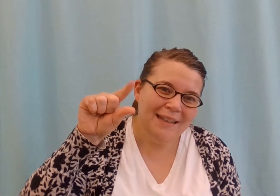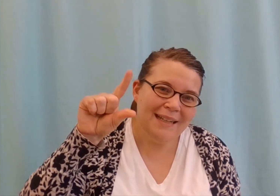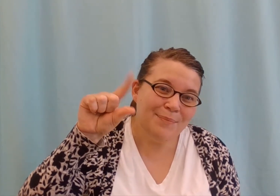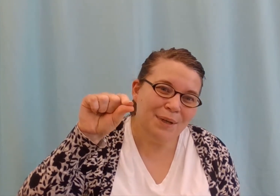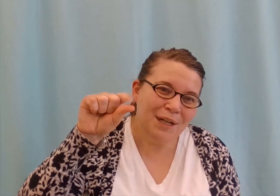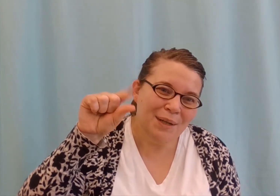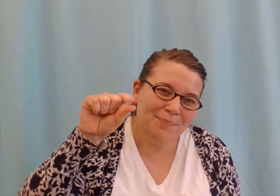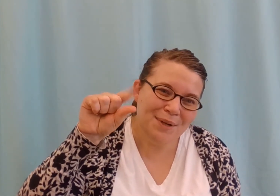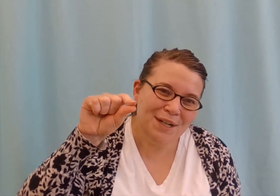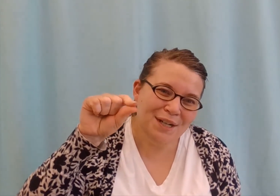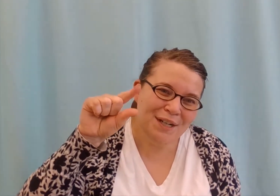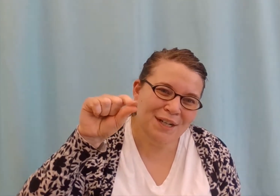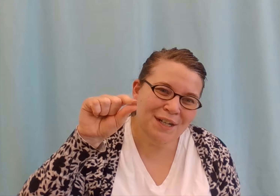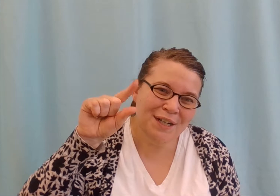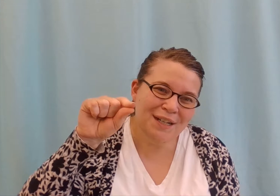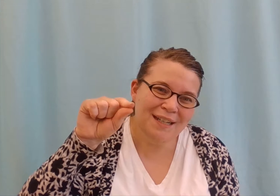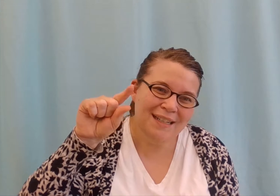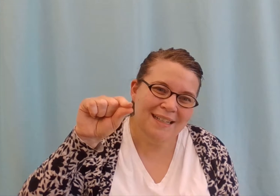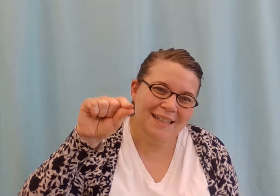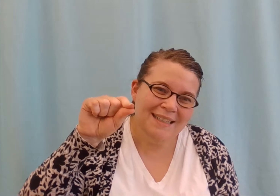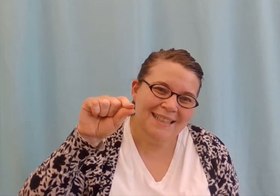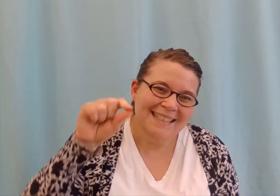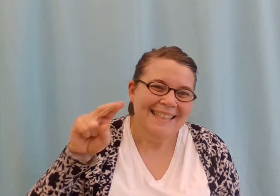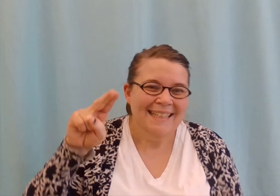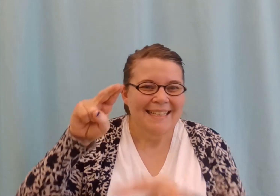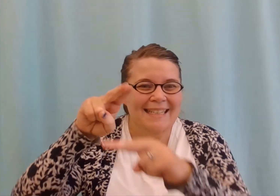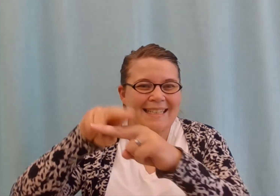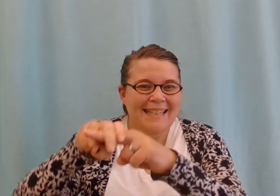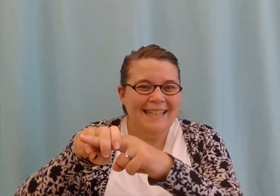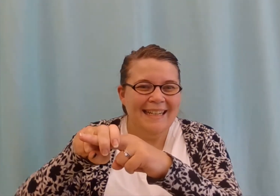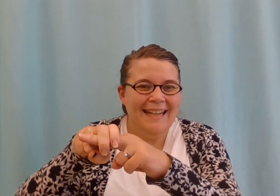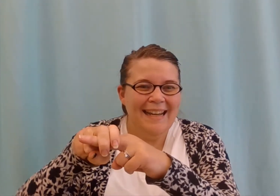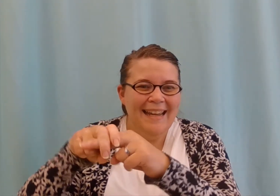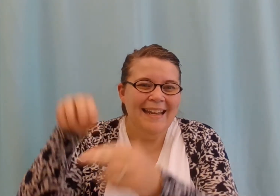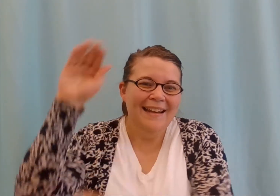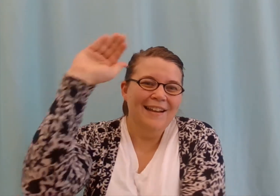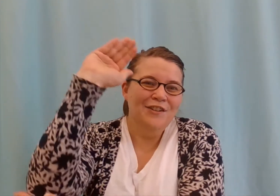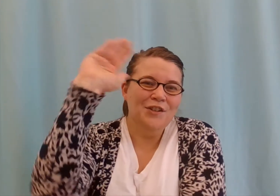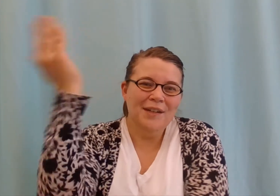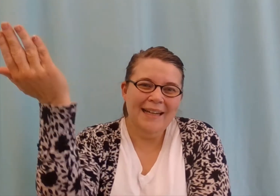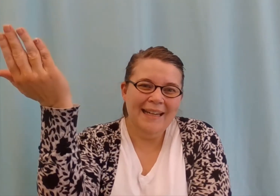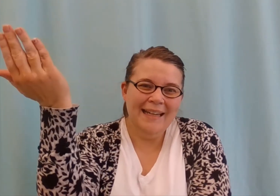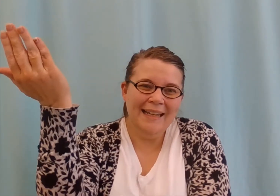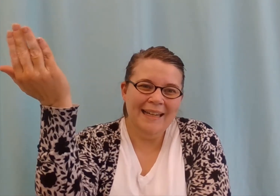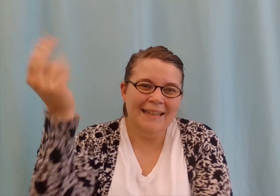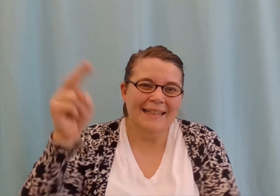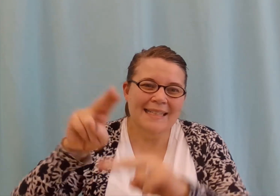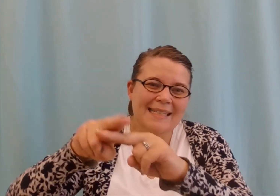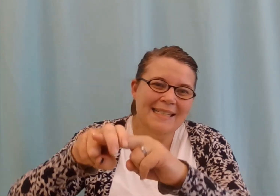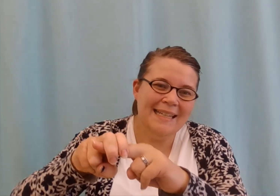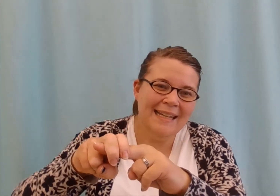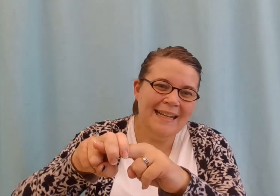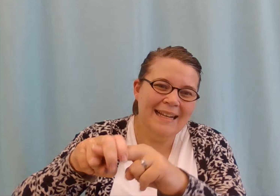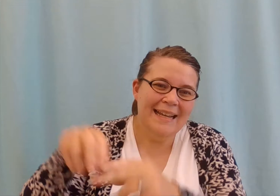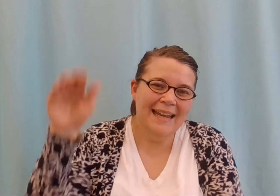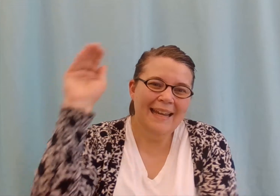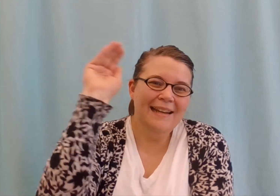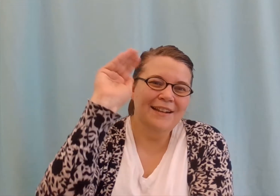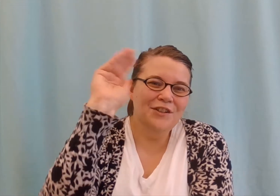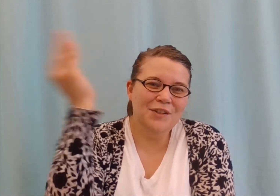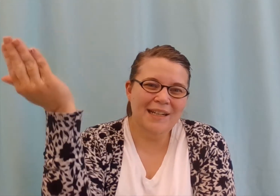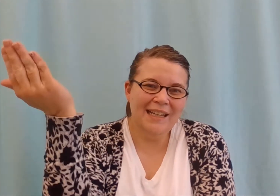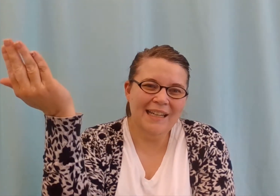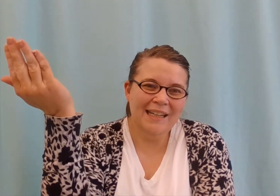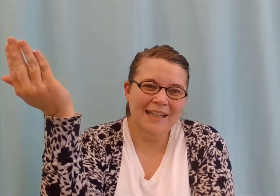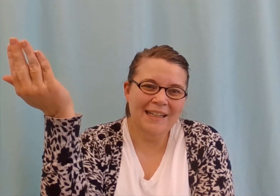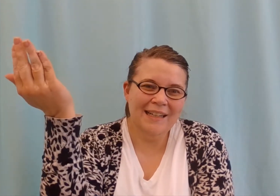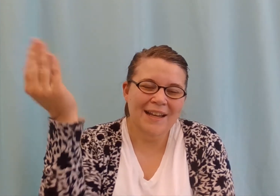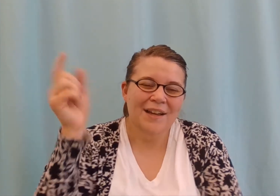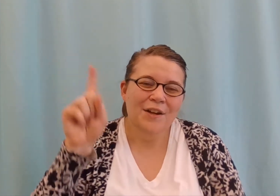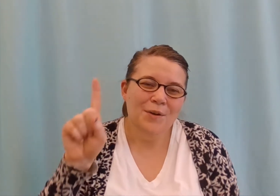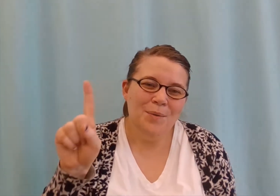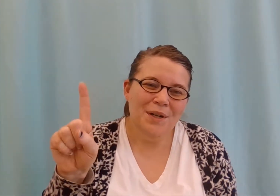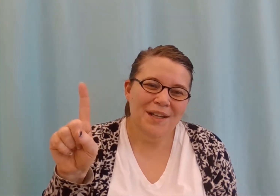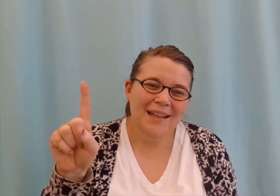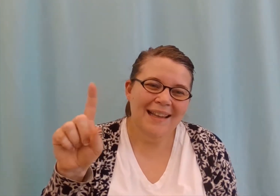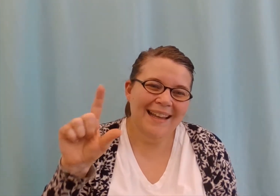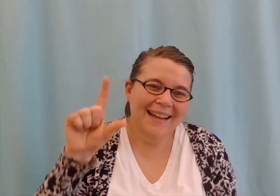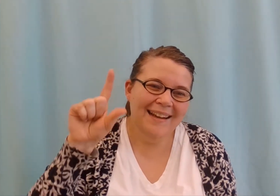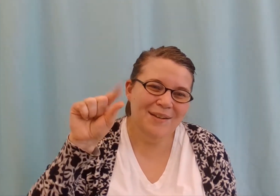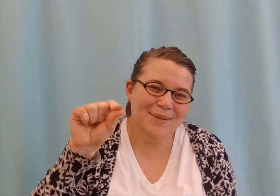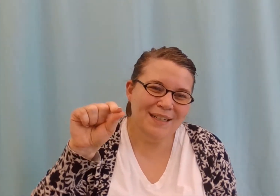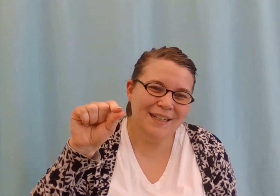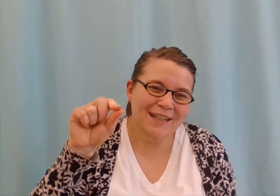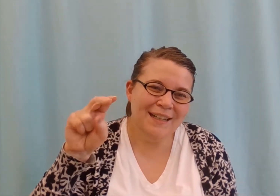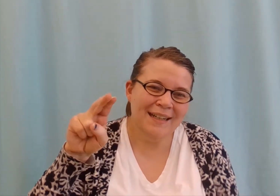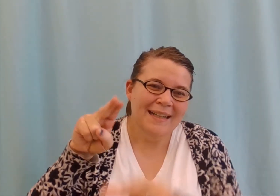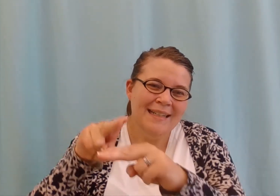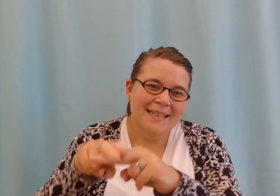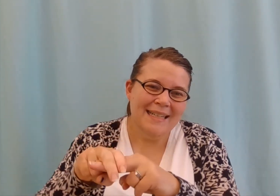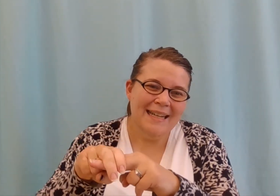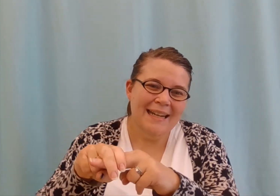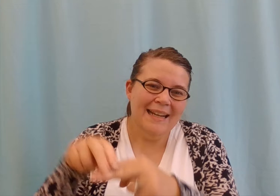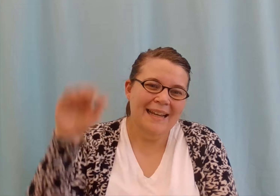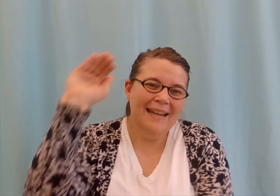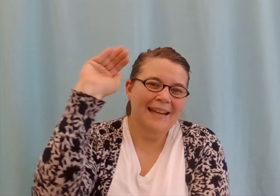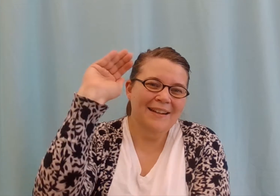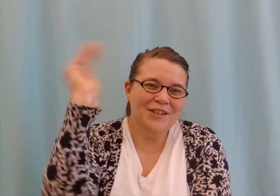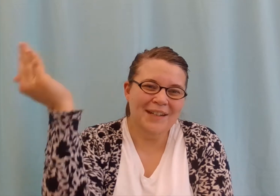That's bird. Sitting in a tree. Sitting in a tree. One little bird sitting in a tree.